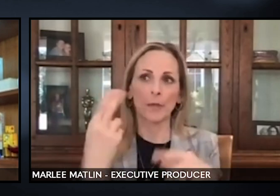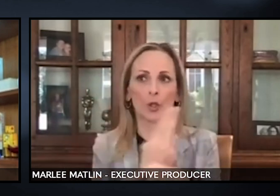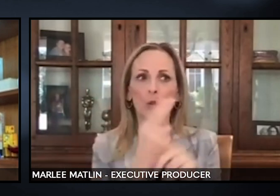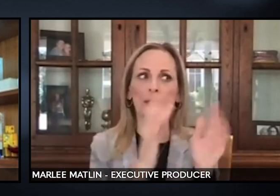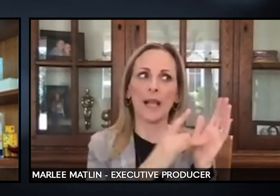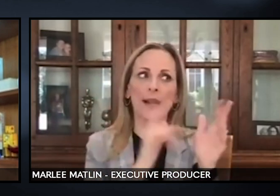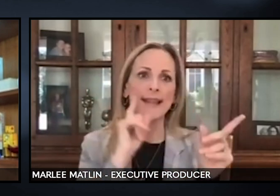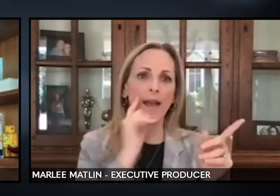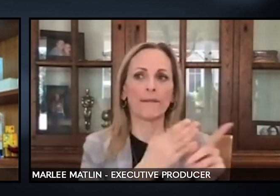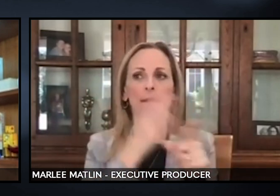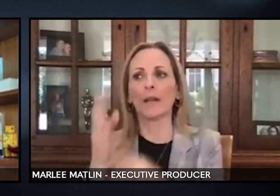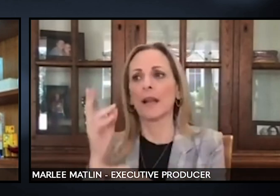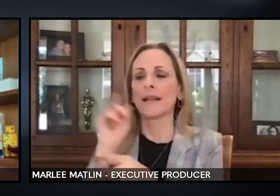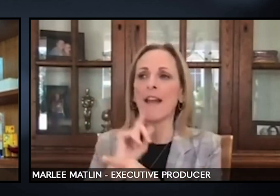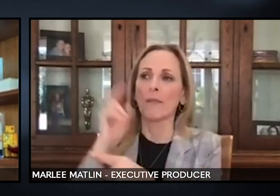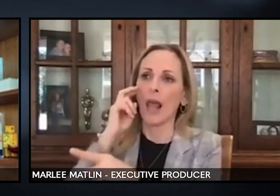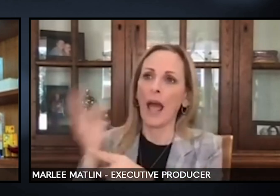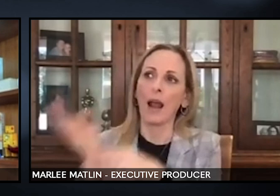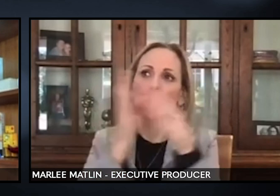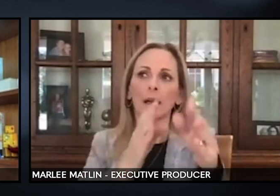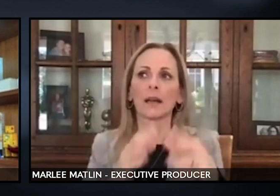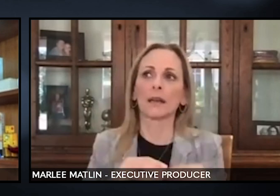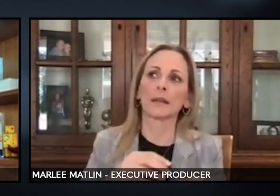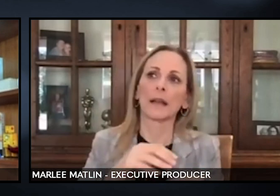when it has to do with representation on screen. Especially if you're talking